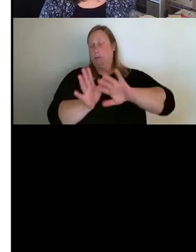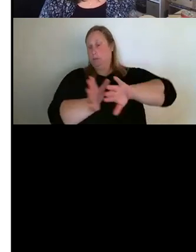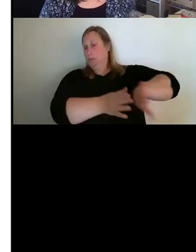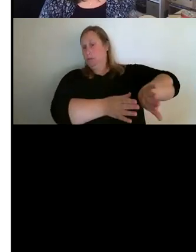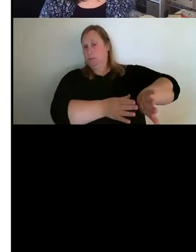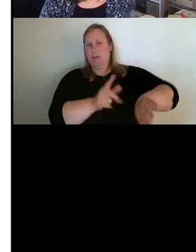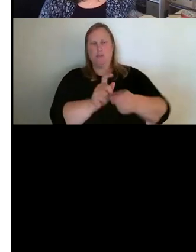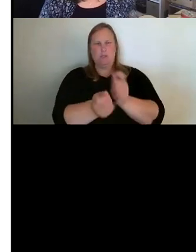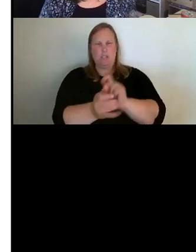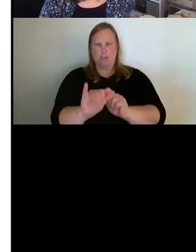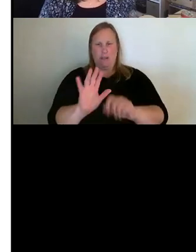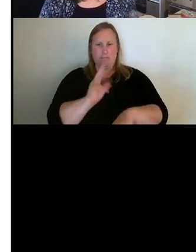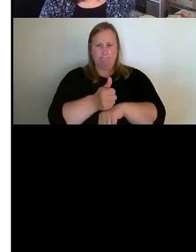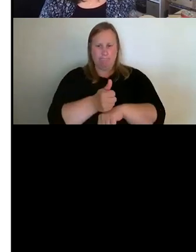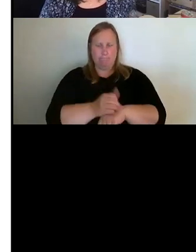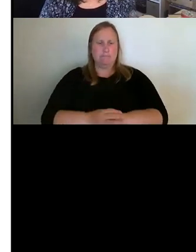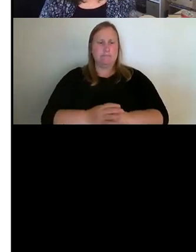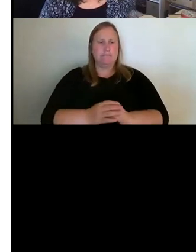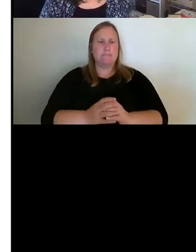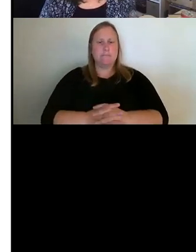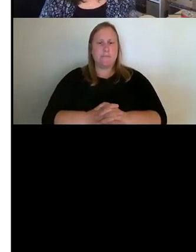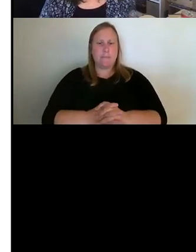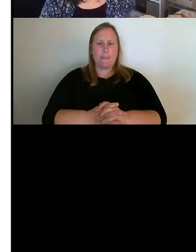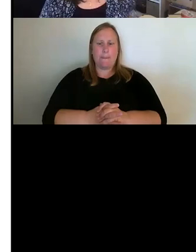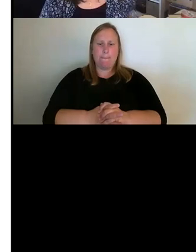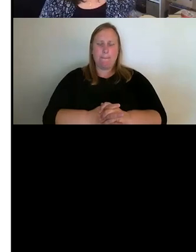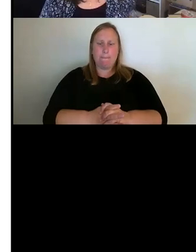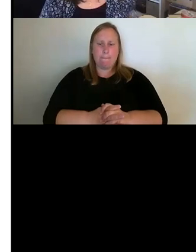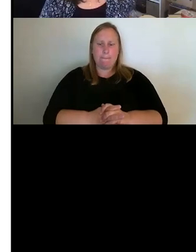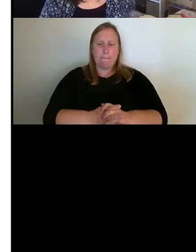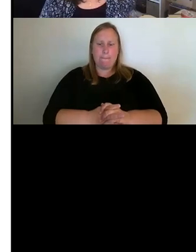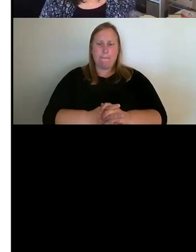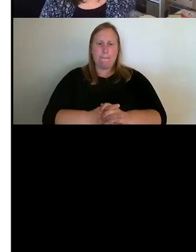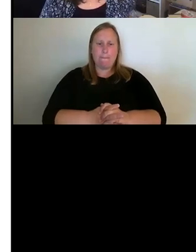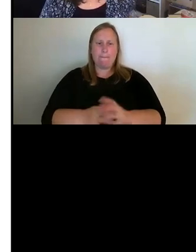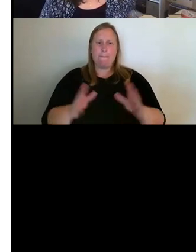Here comes the next one, these sensitive subjects